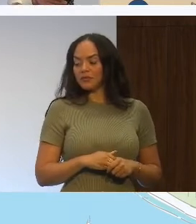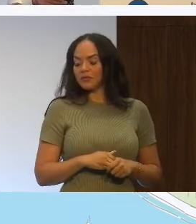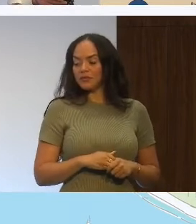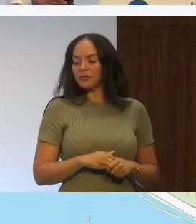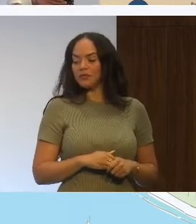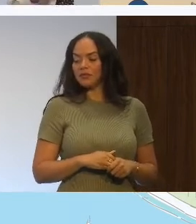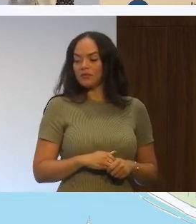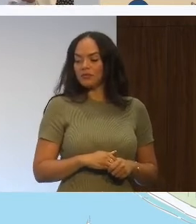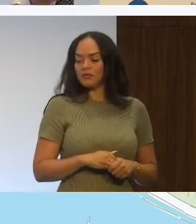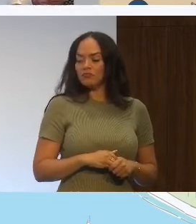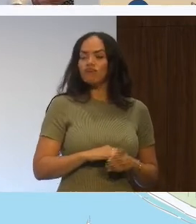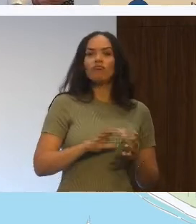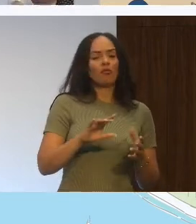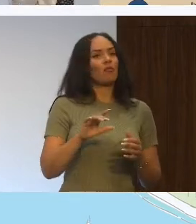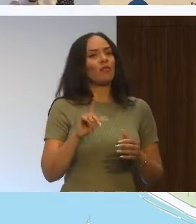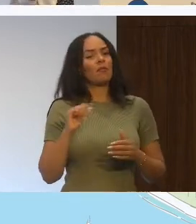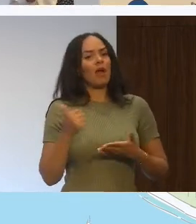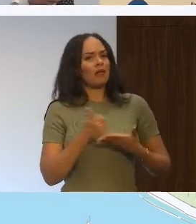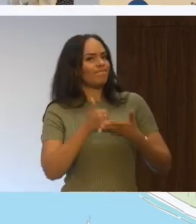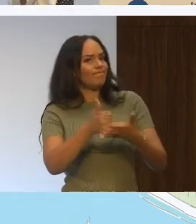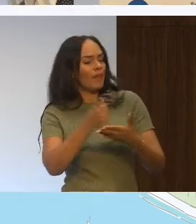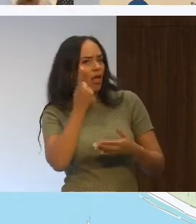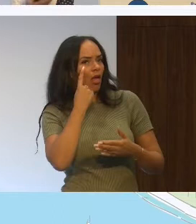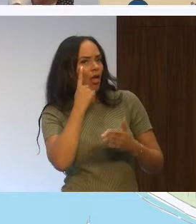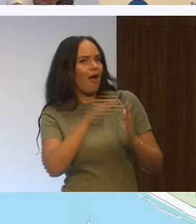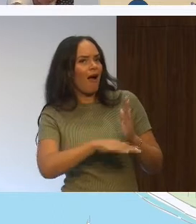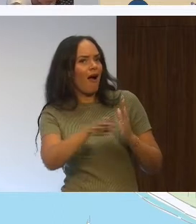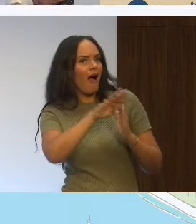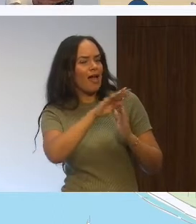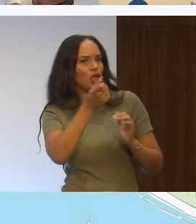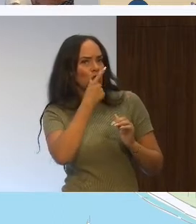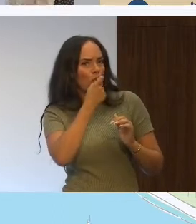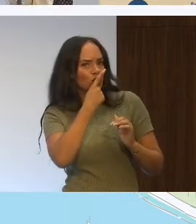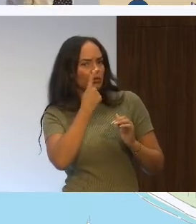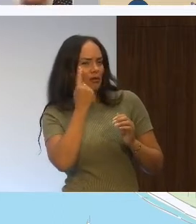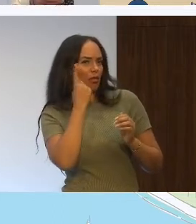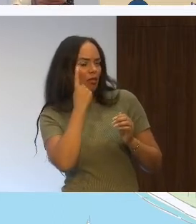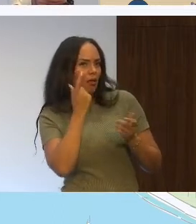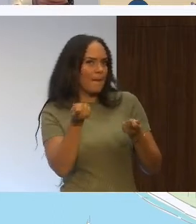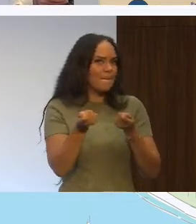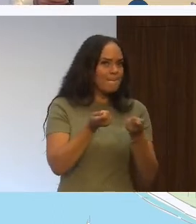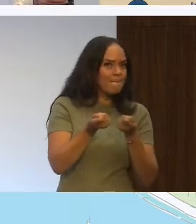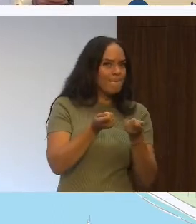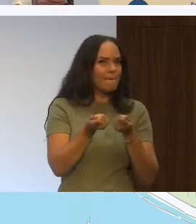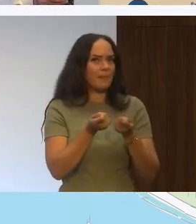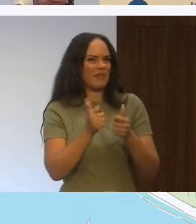And if you tried it two or three times, it's still not working. Then move on to another triptan And there are lots of different triptans, seven different triptans.